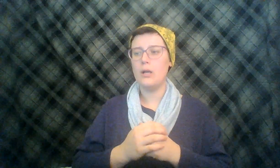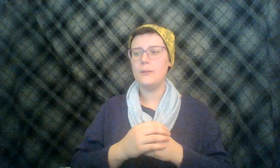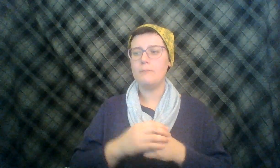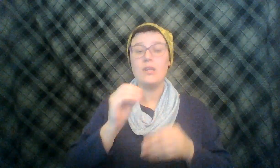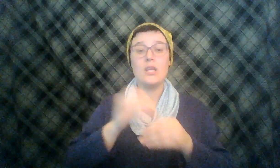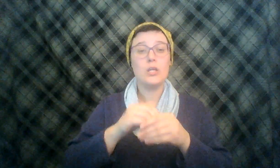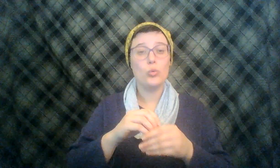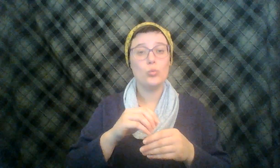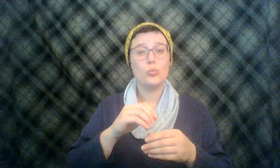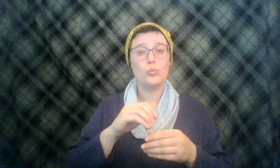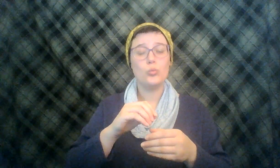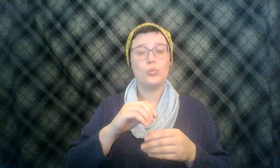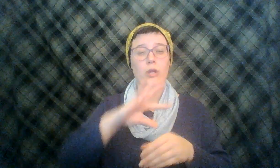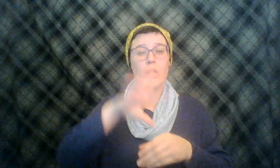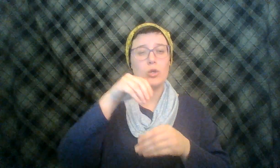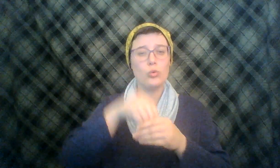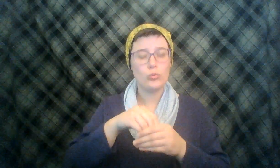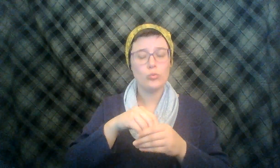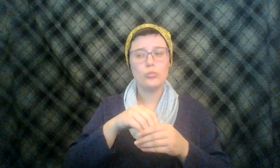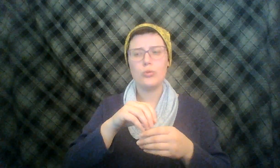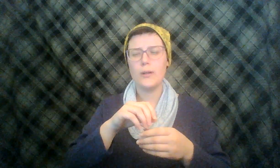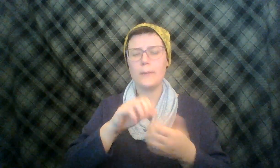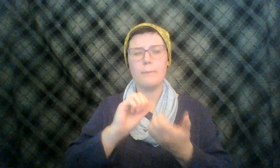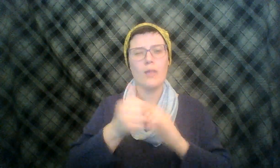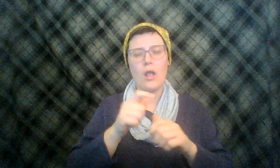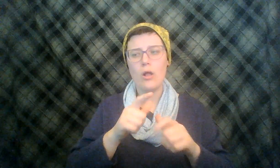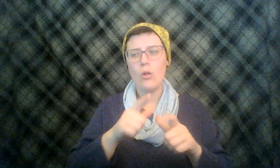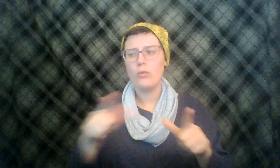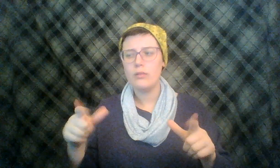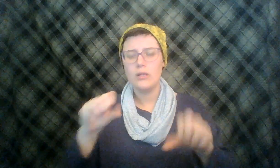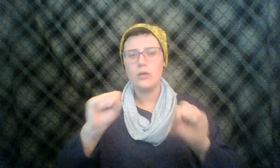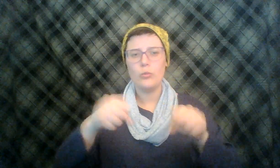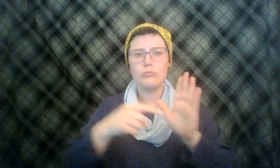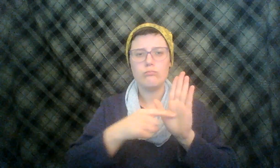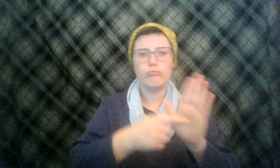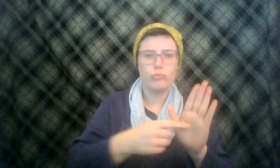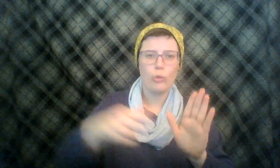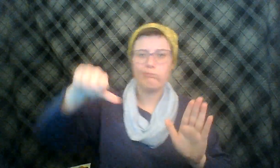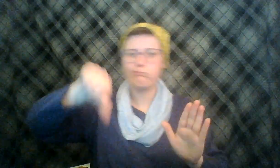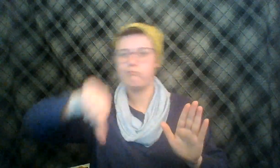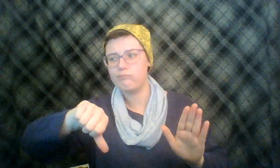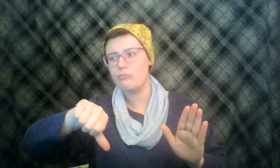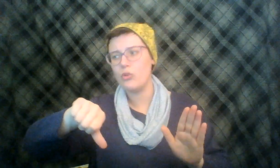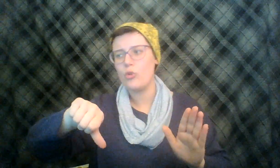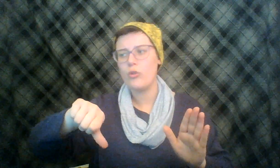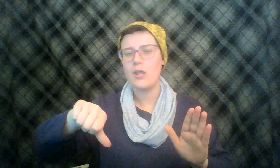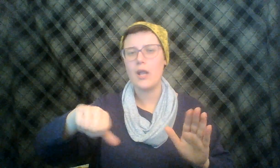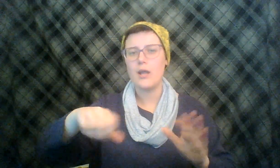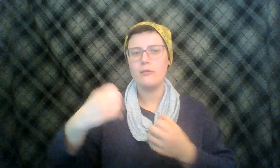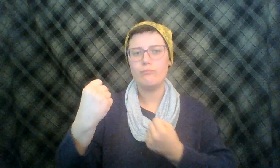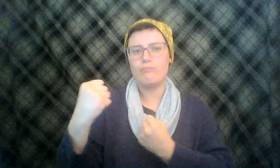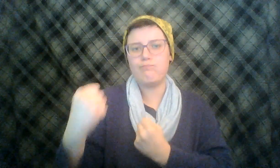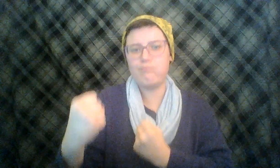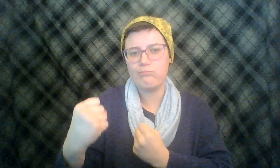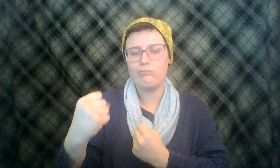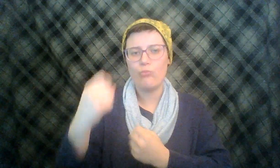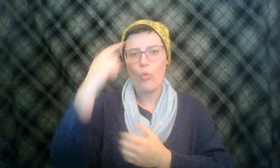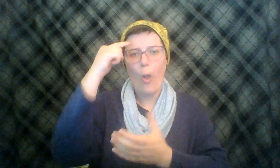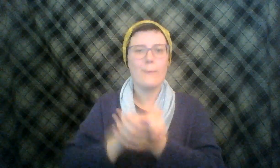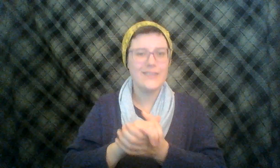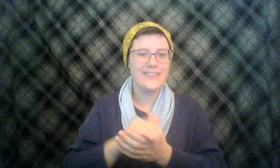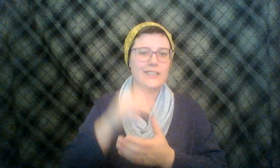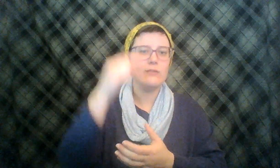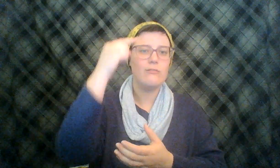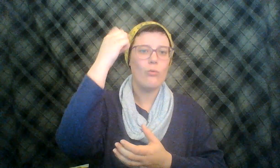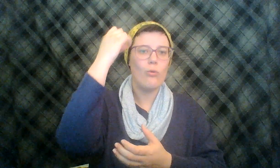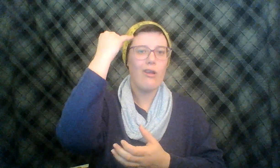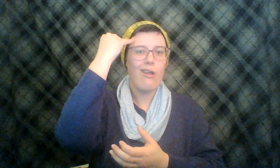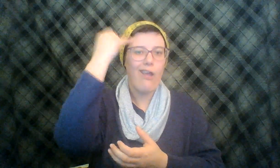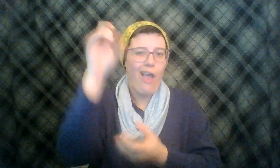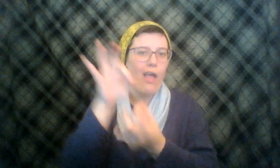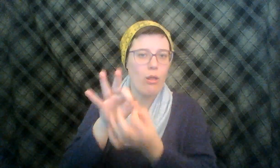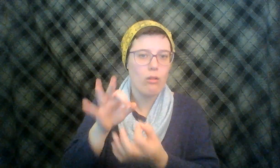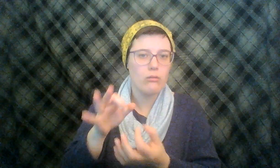including the ways use of language reflects or subverts the dominant ideology.